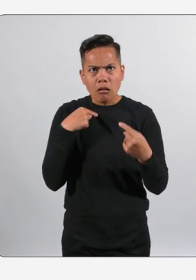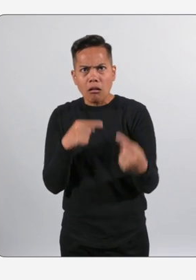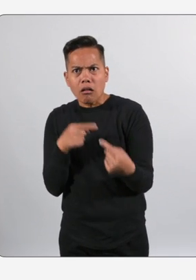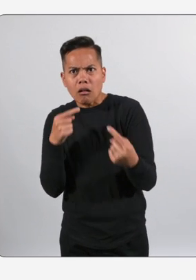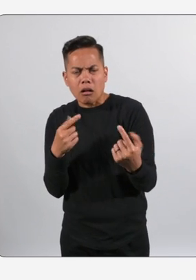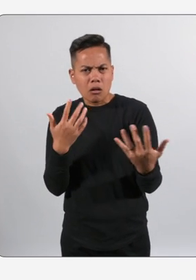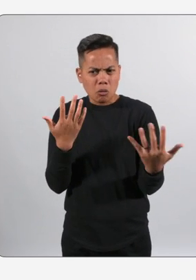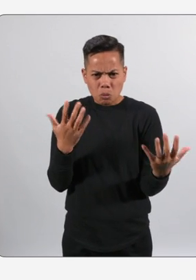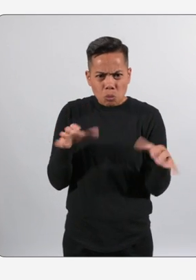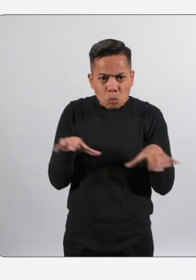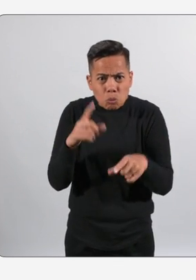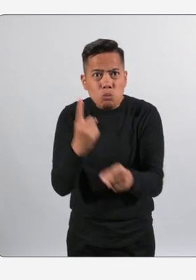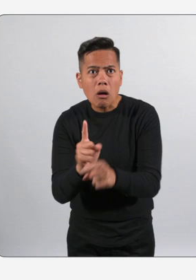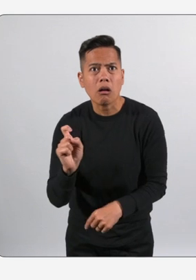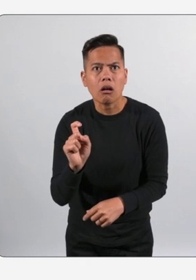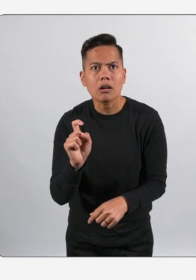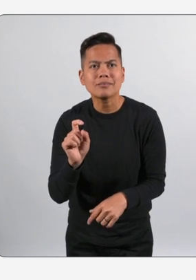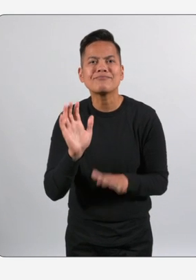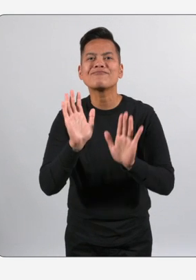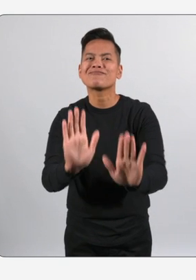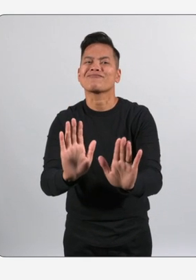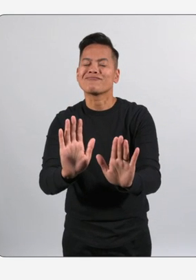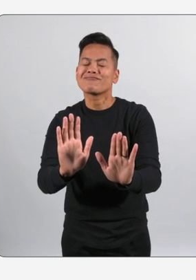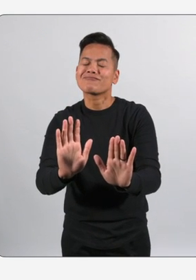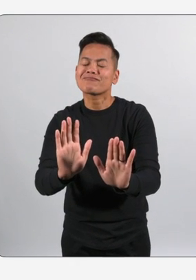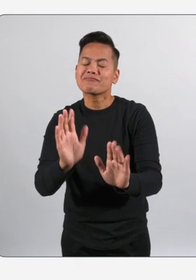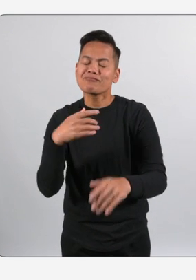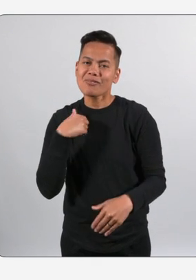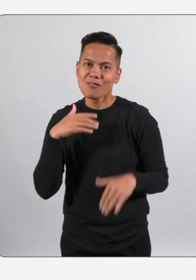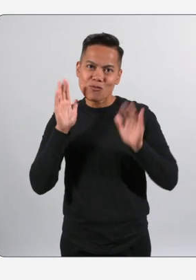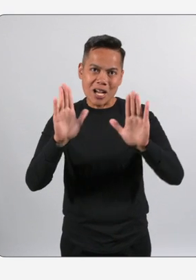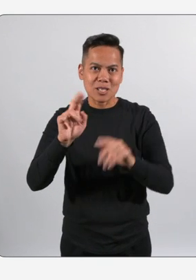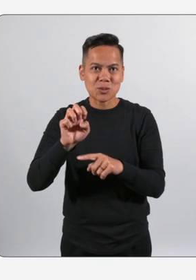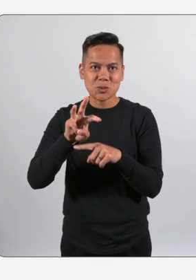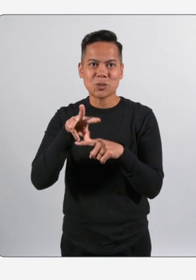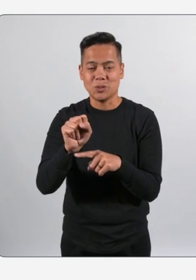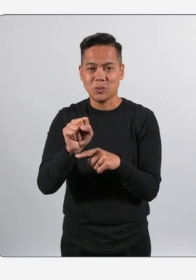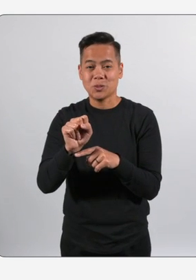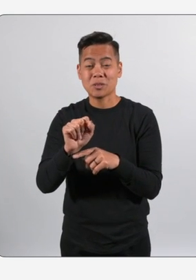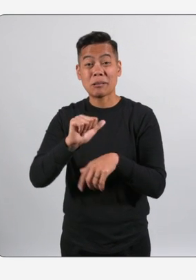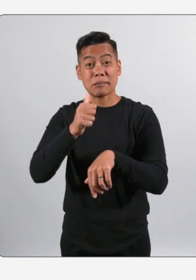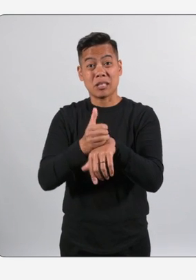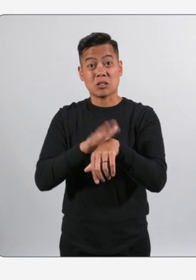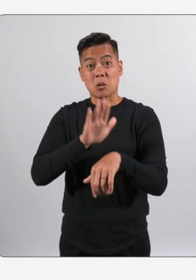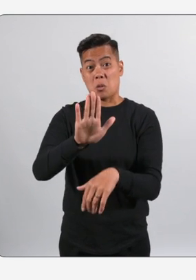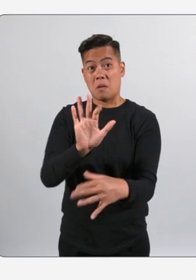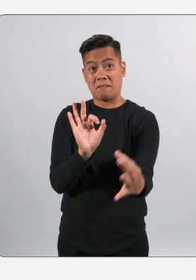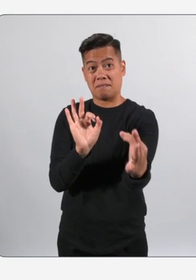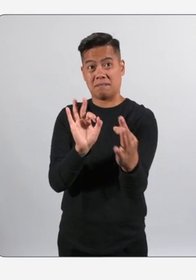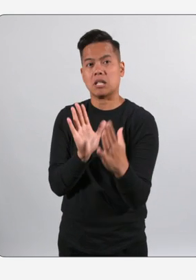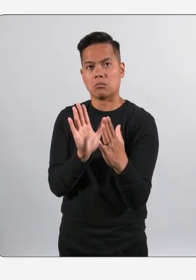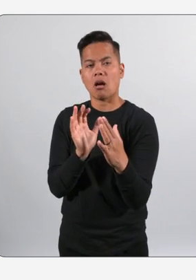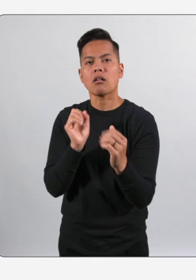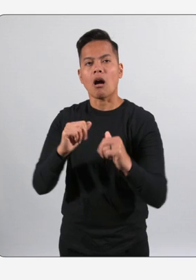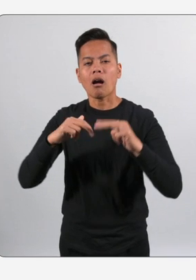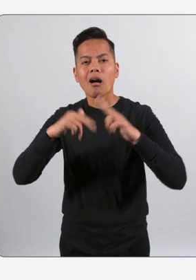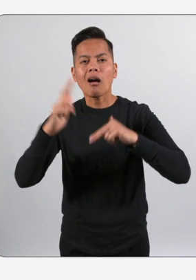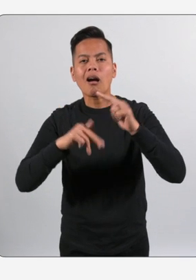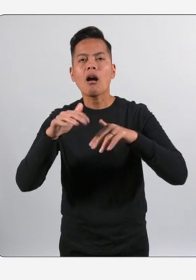If this challenge sounds familiar, I have got great news for you. Based on your feedback, you'll be able to build audiences from